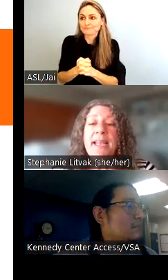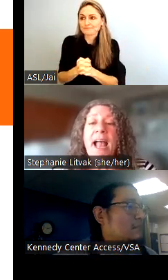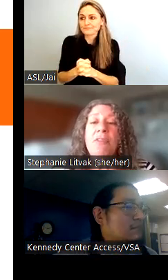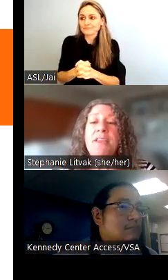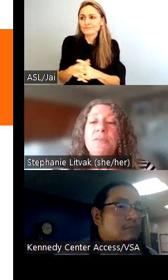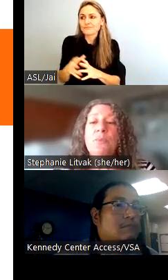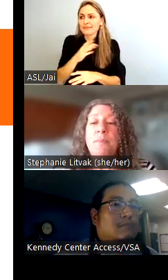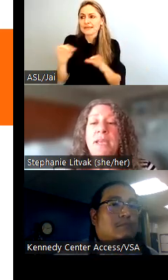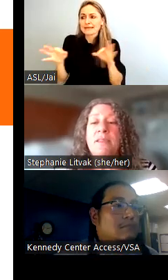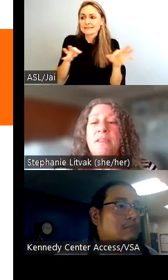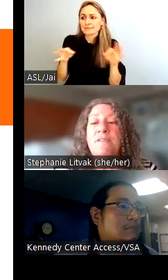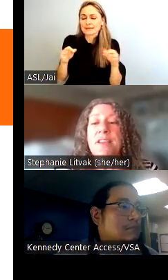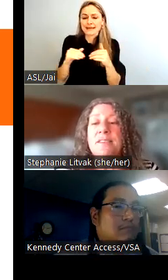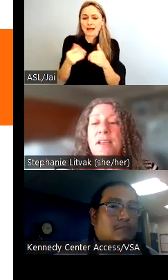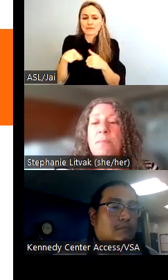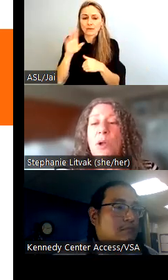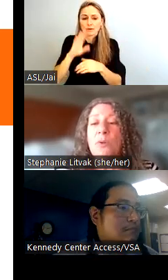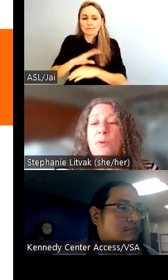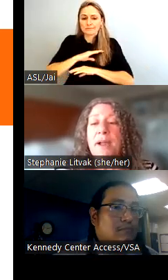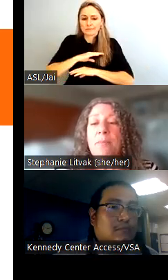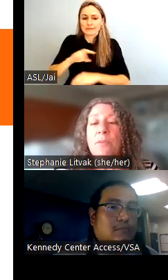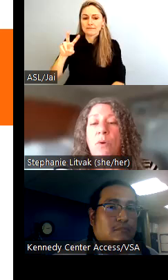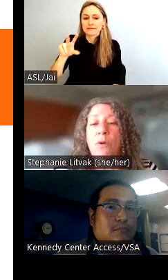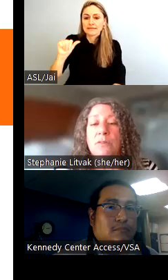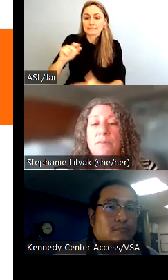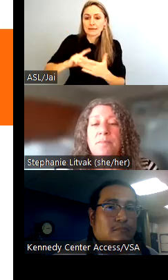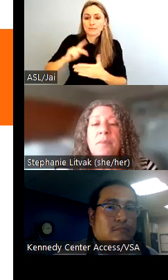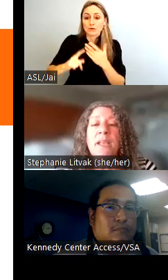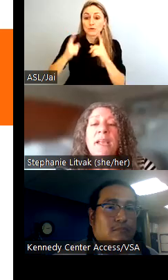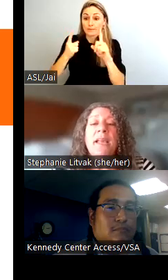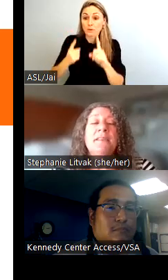how these will meet the VSA program goals.